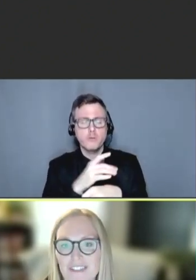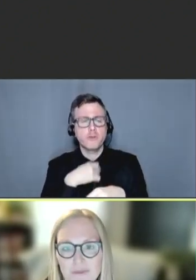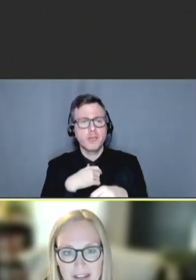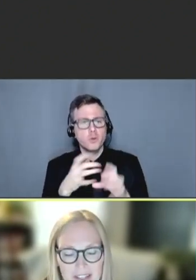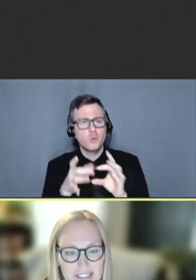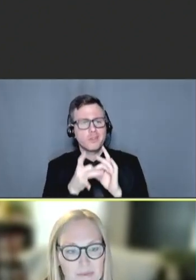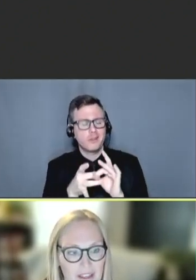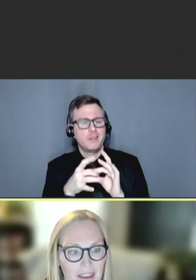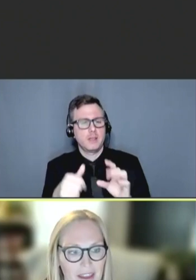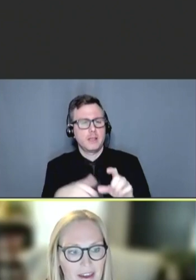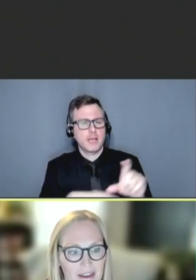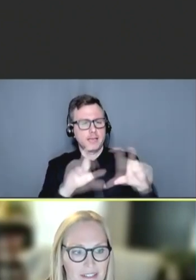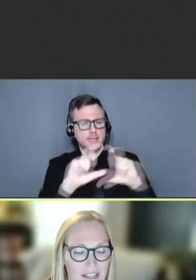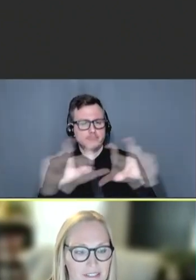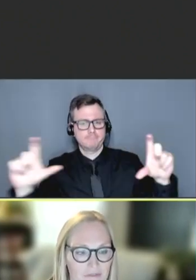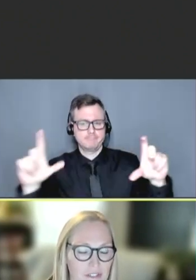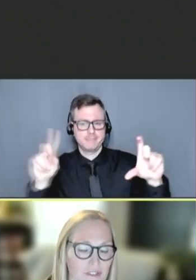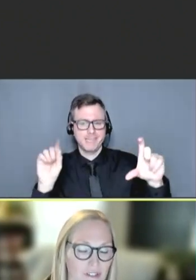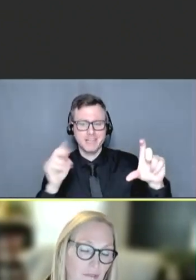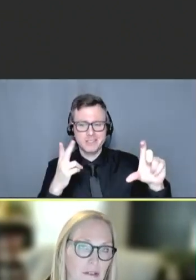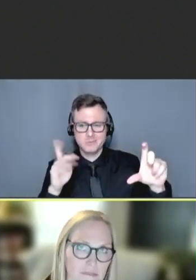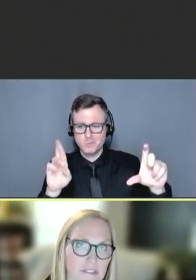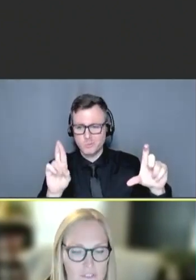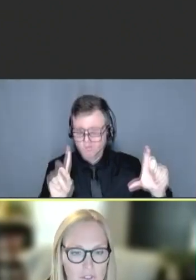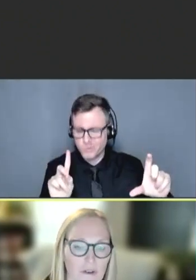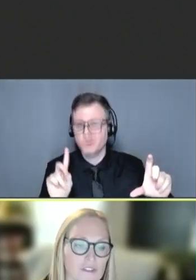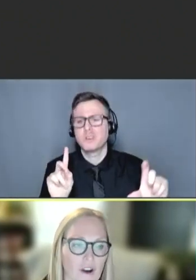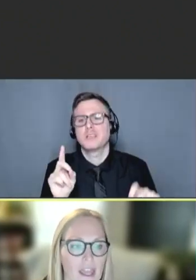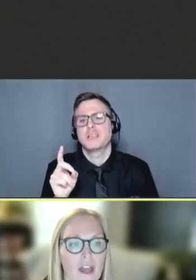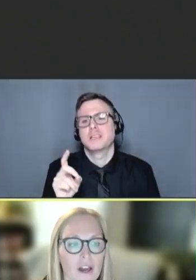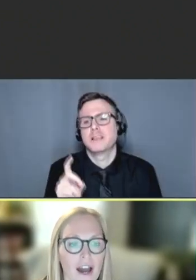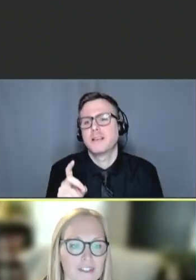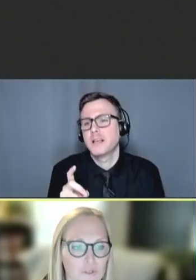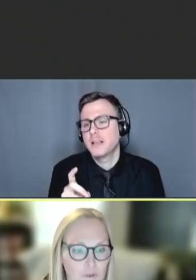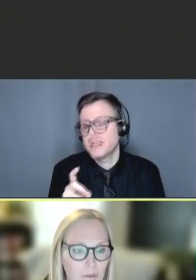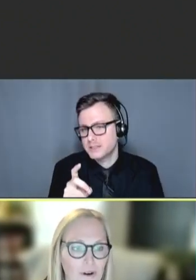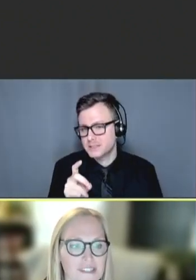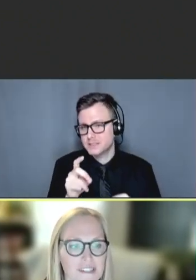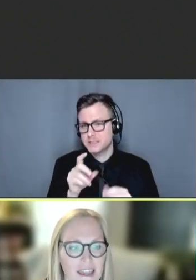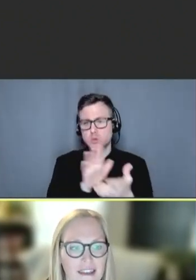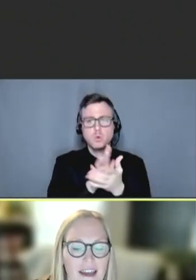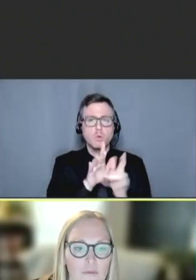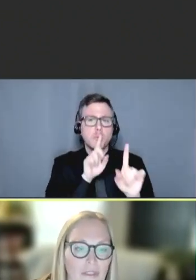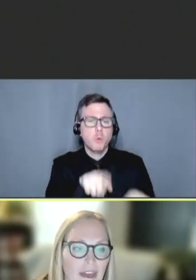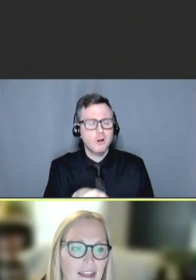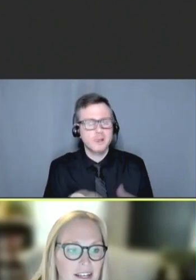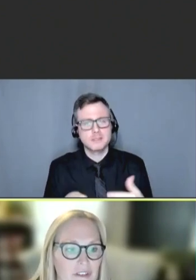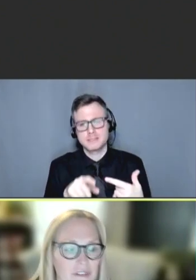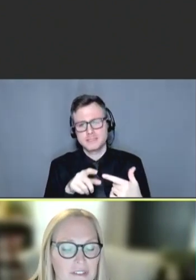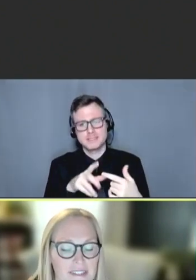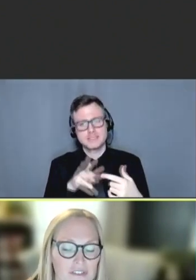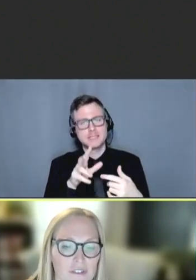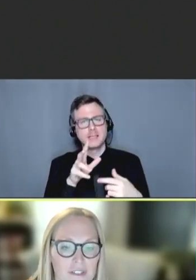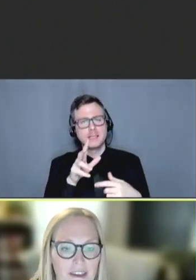Just a way to display a visual -- sorry, score reports and what that data visualization looks